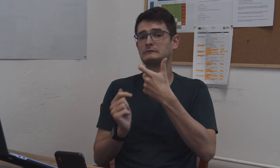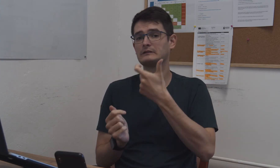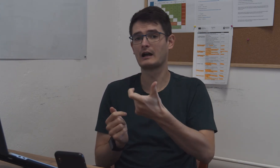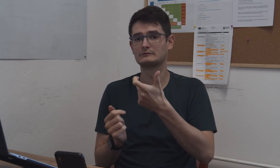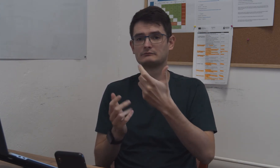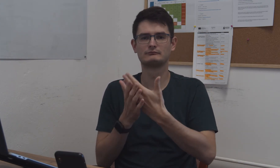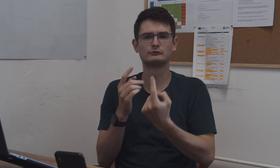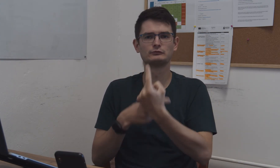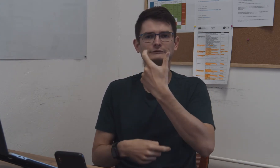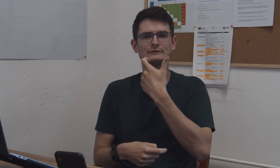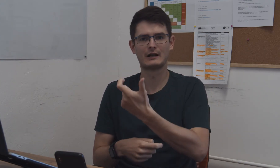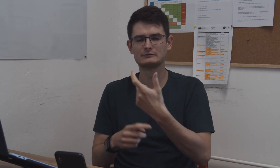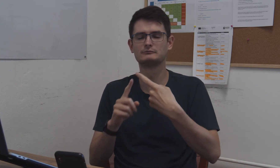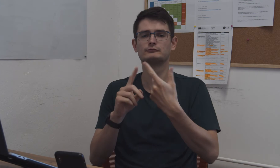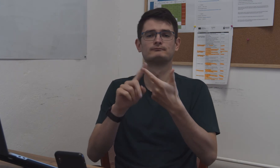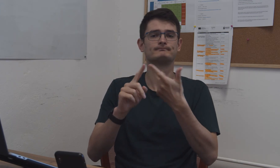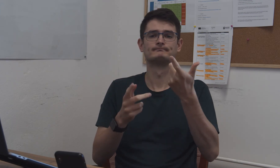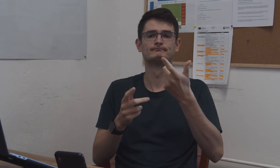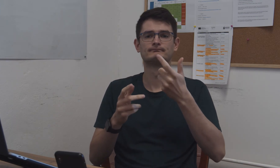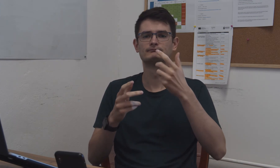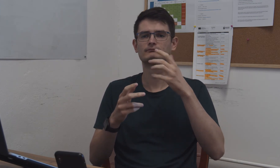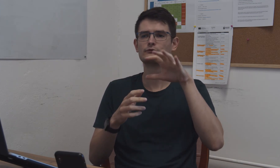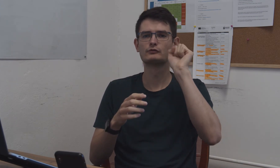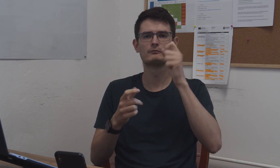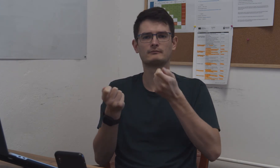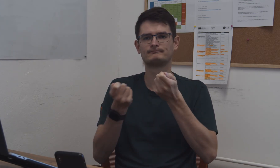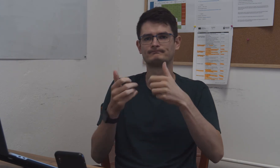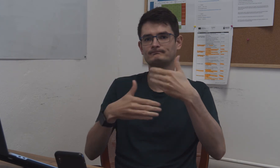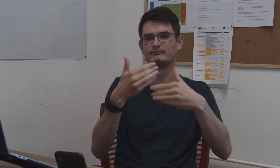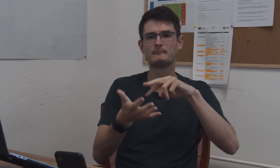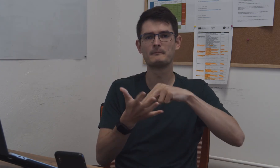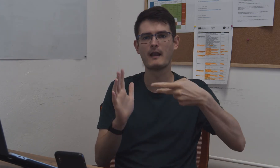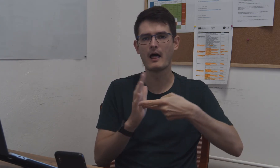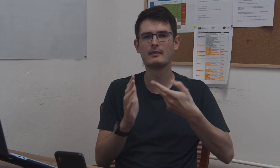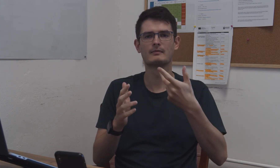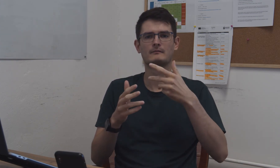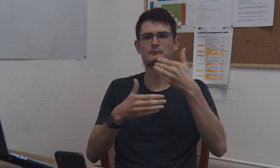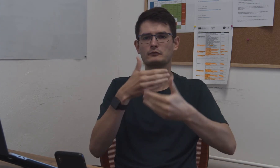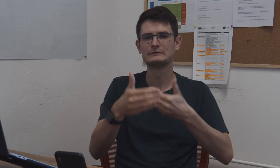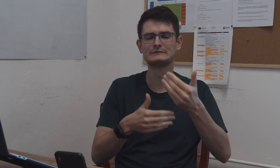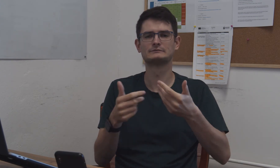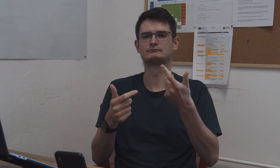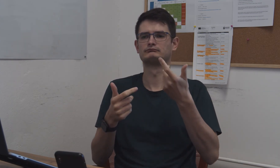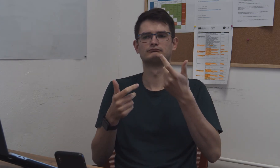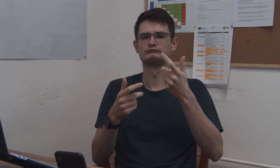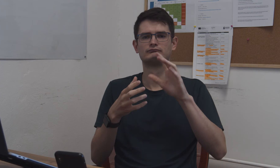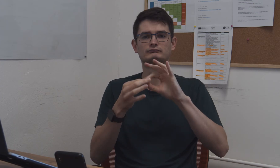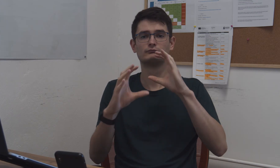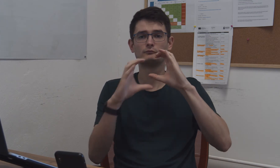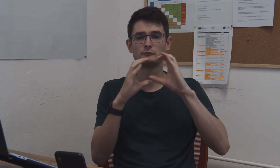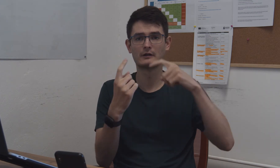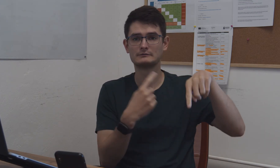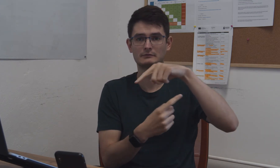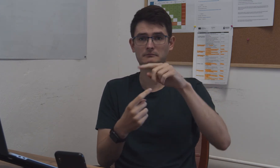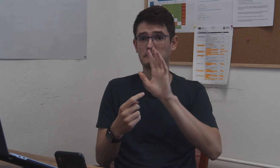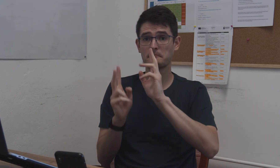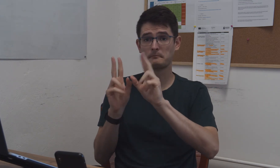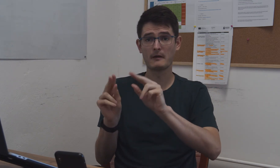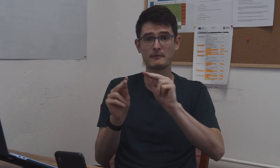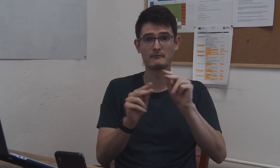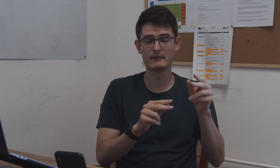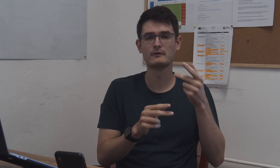e.g. foreign language, have the ability to manage, plan, process, and communicate.